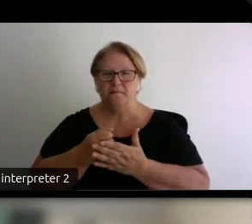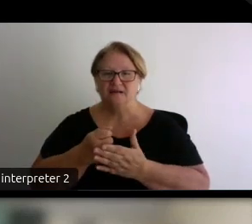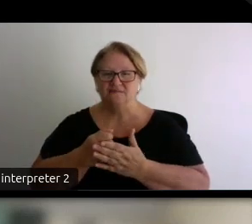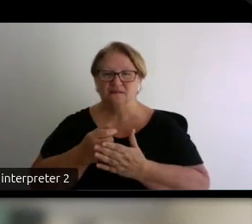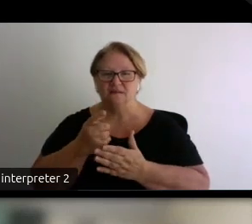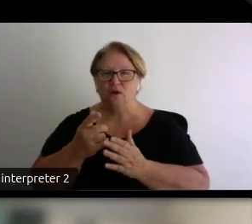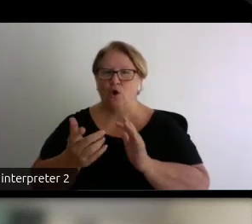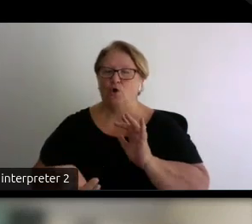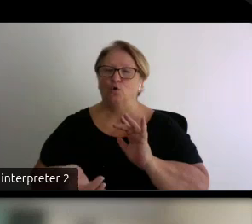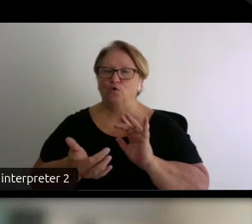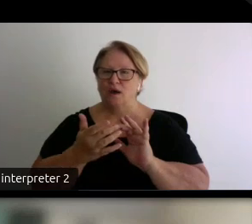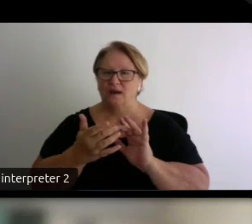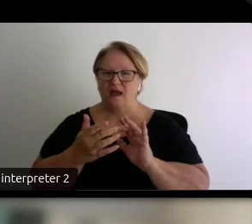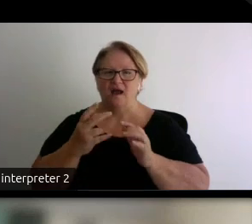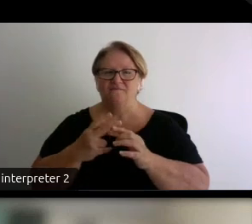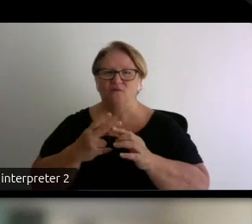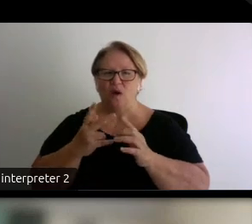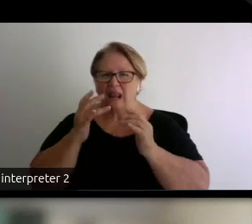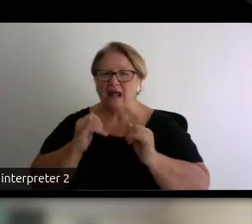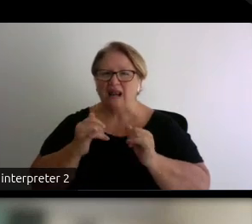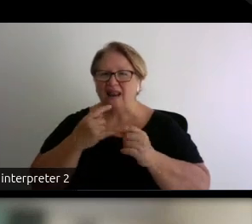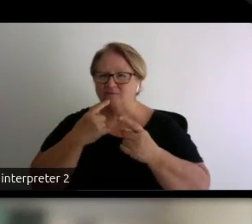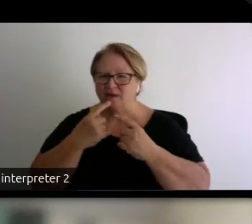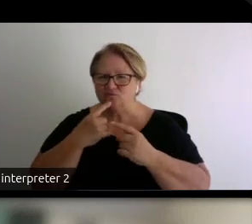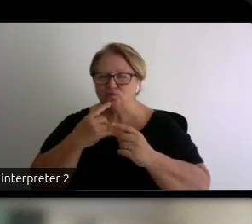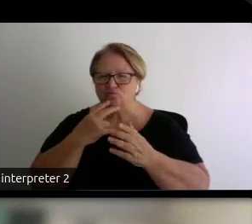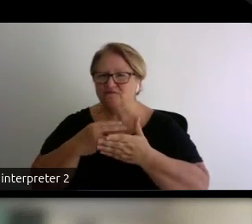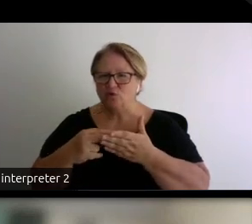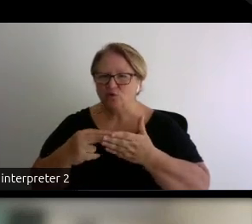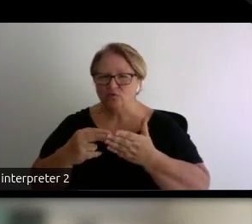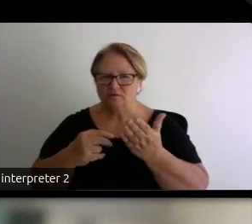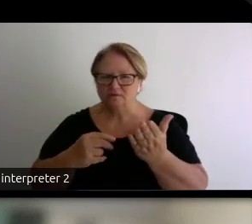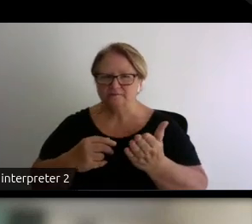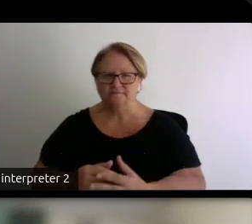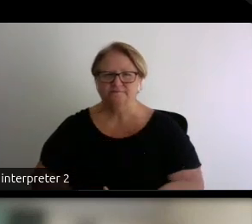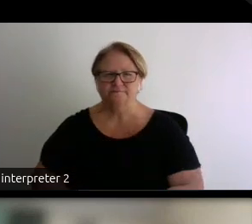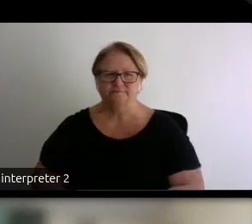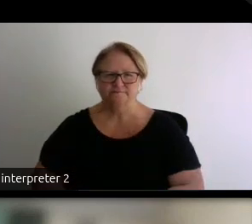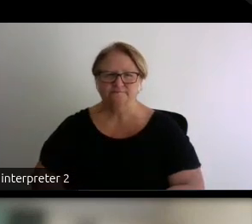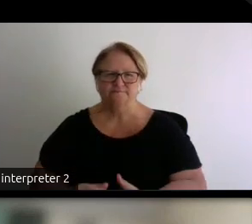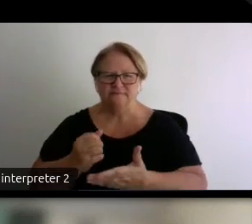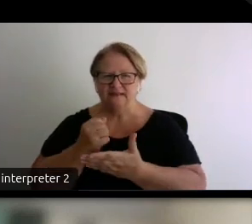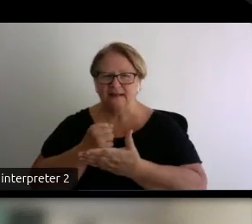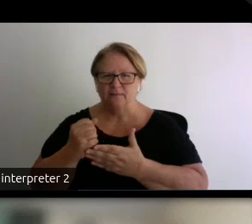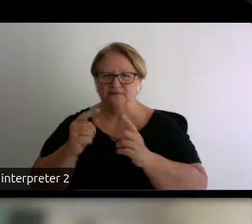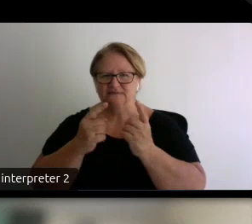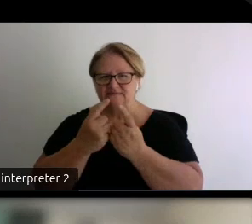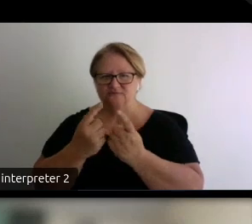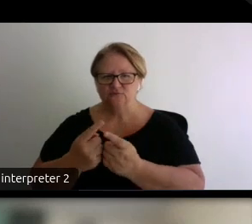for legal information or referrals. Um the number there is 1300 65 11 88.